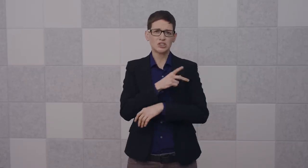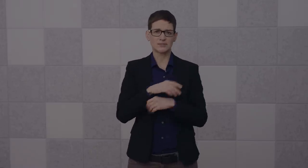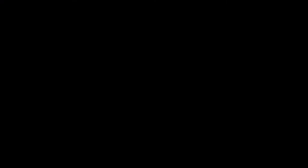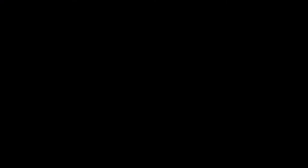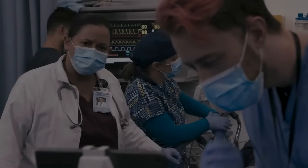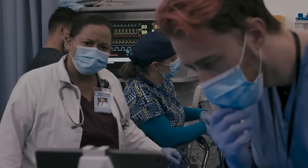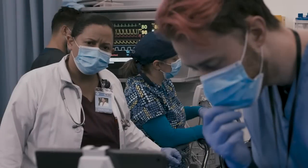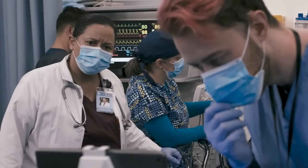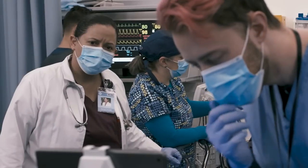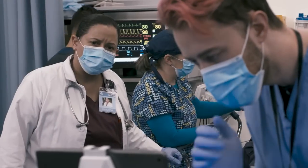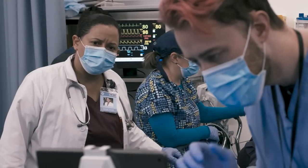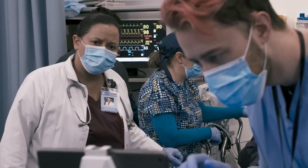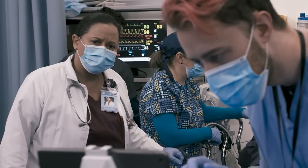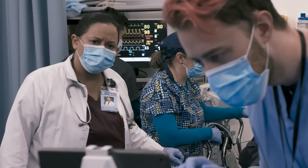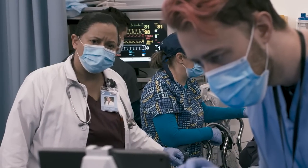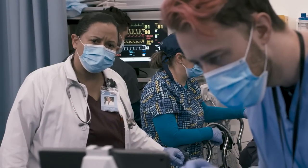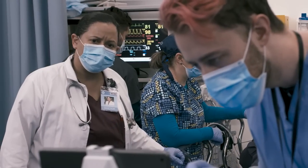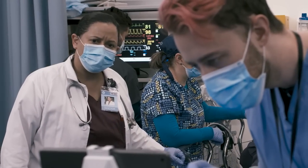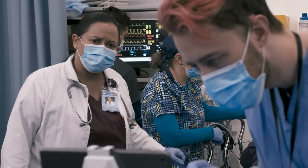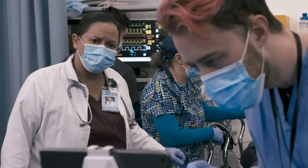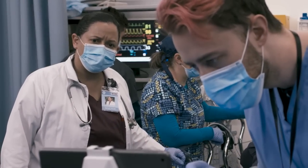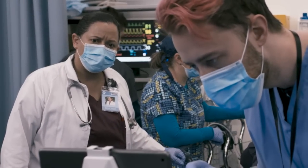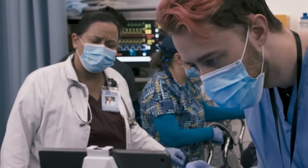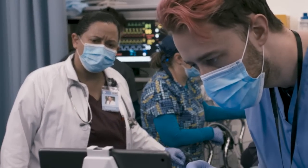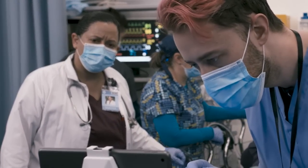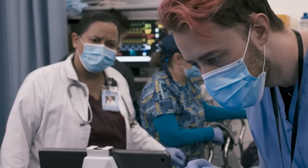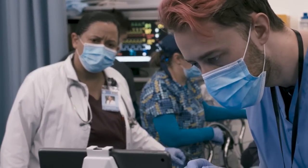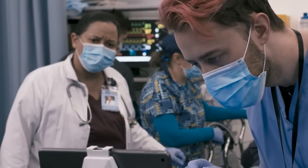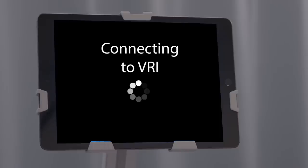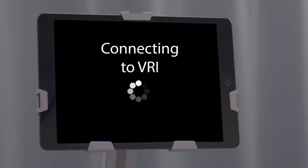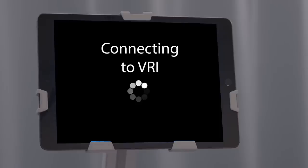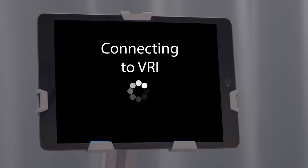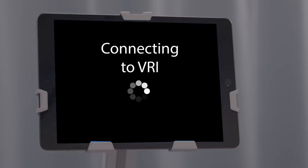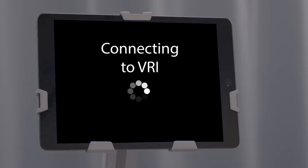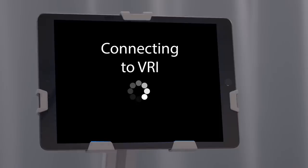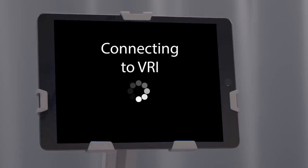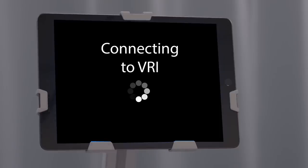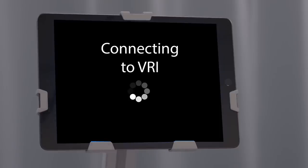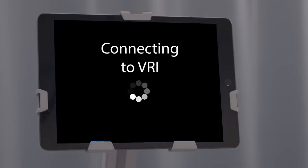[VRI Ringing] Uhh…it says it’s connecting…